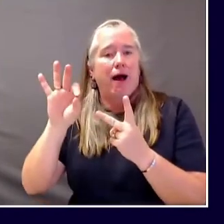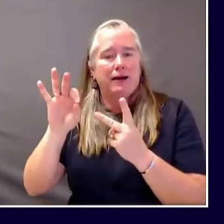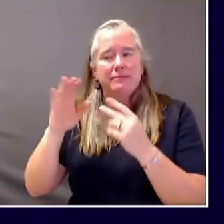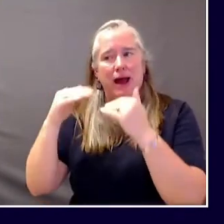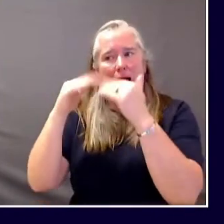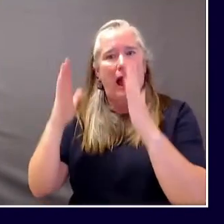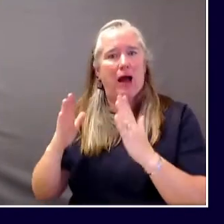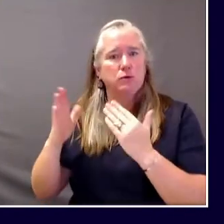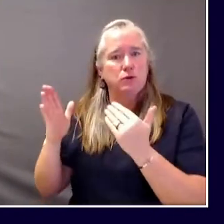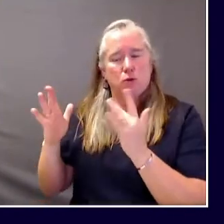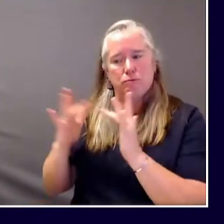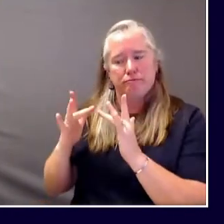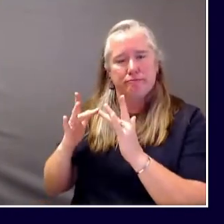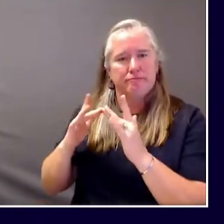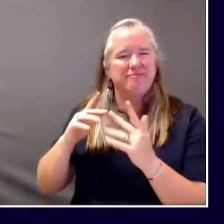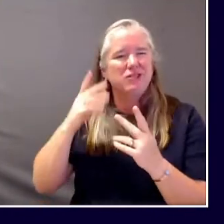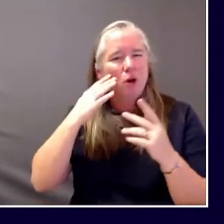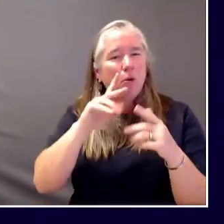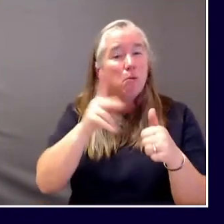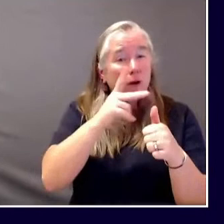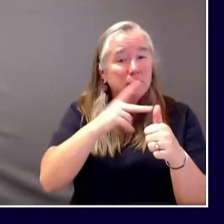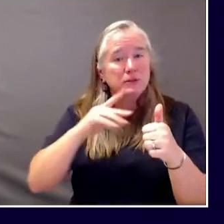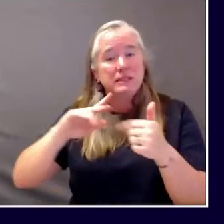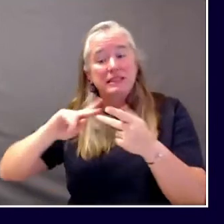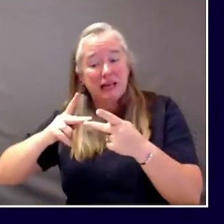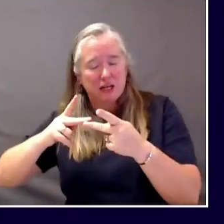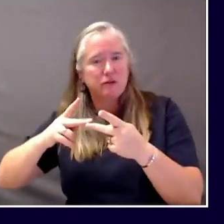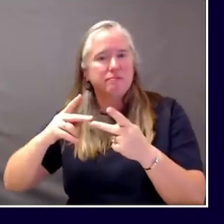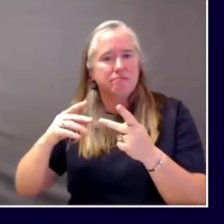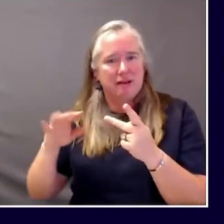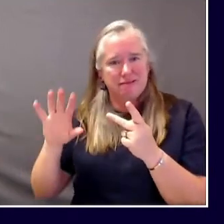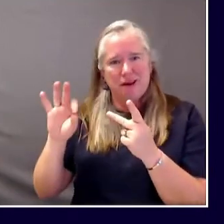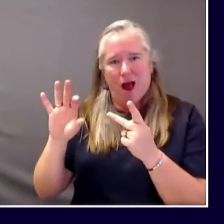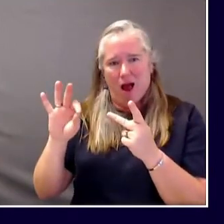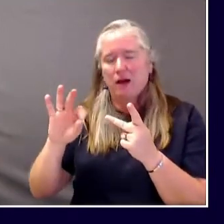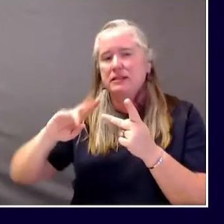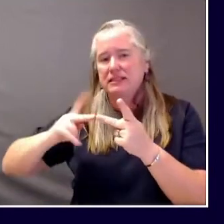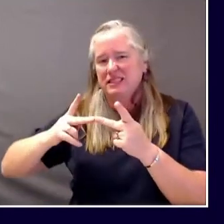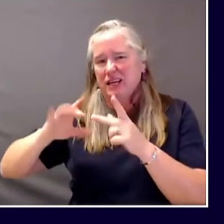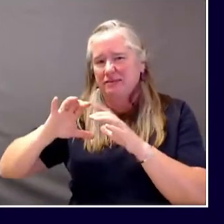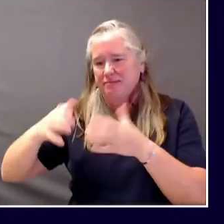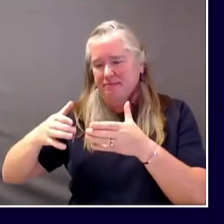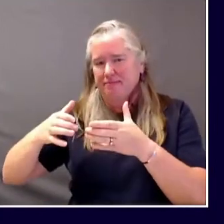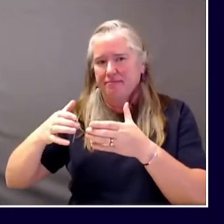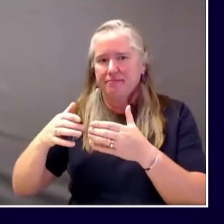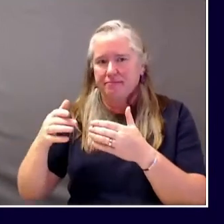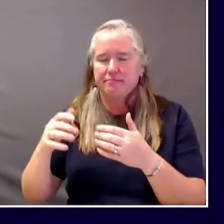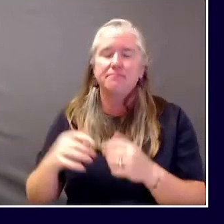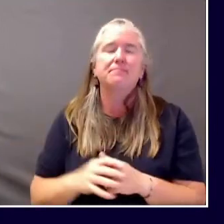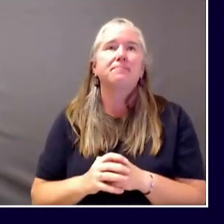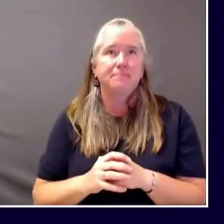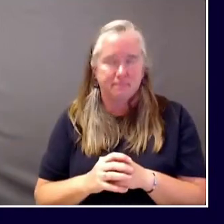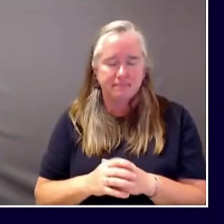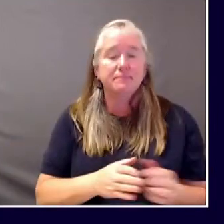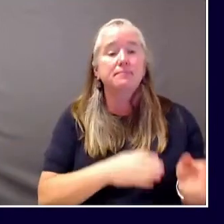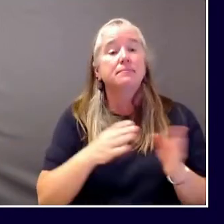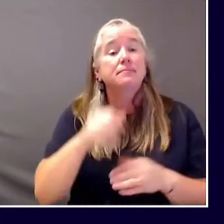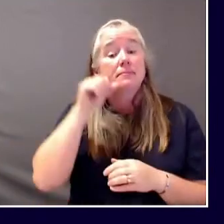secondary cases I'd also like to talk about